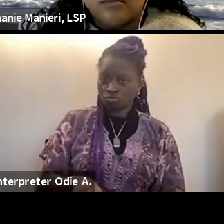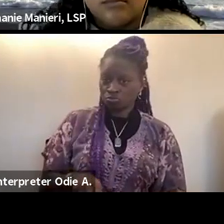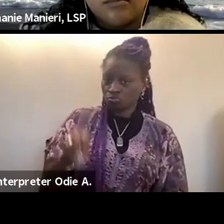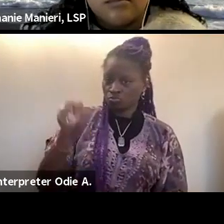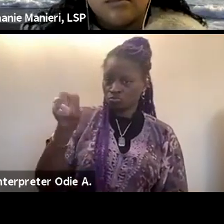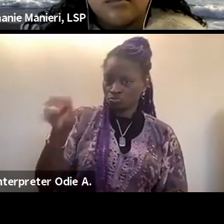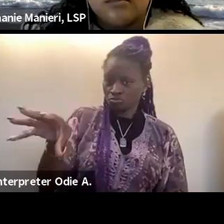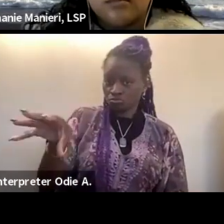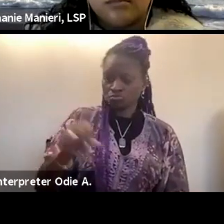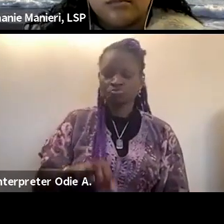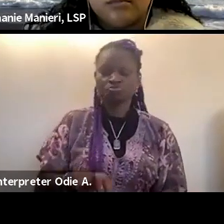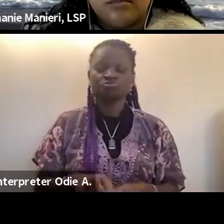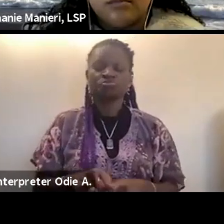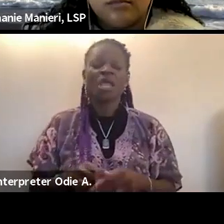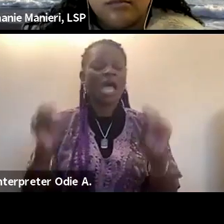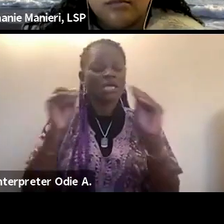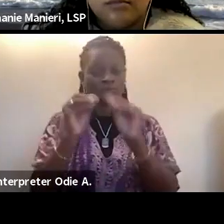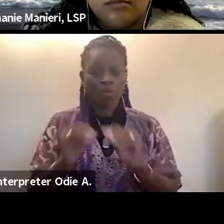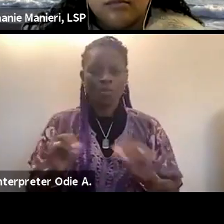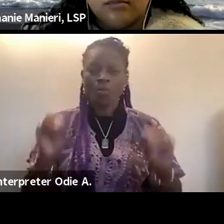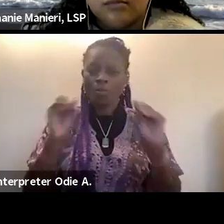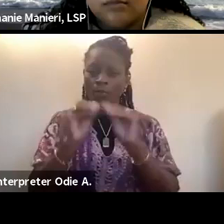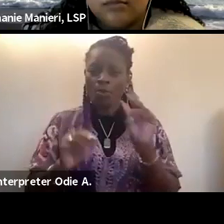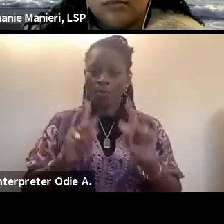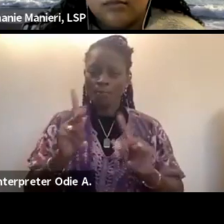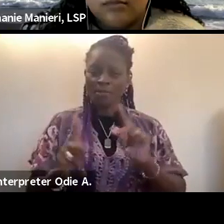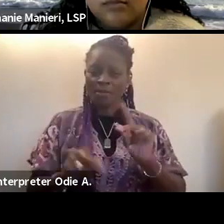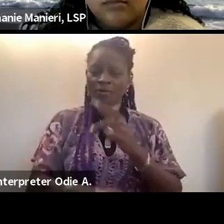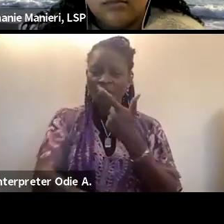As more people get vaccinated, we do hope to return to a more